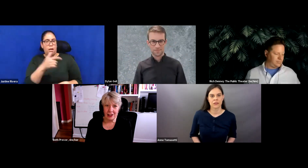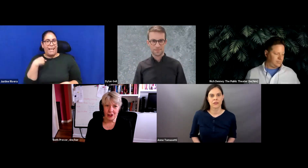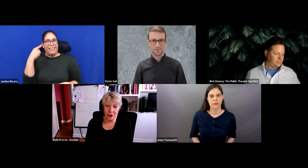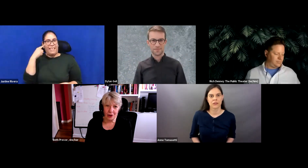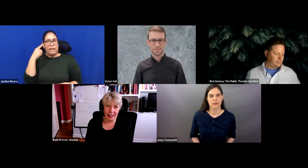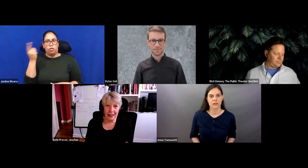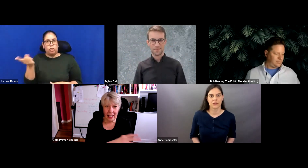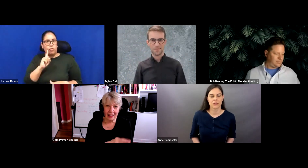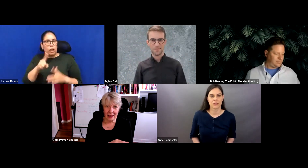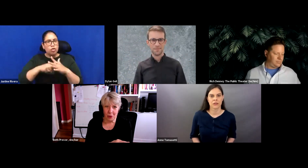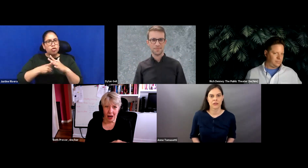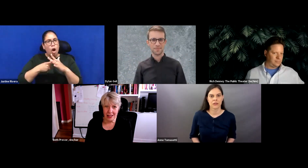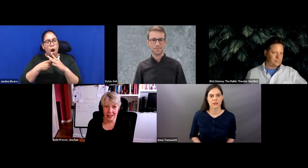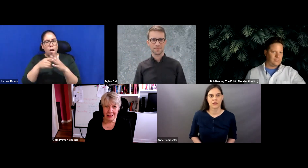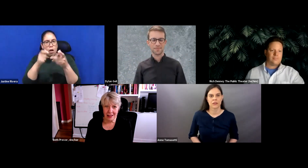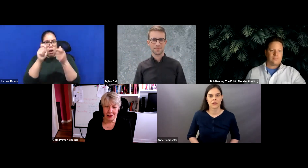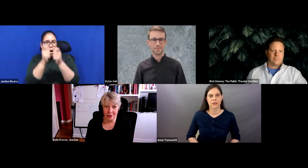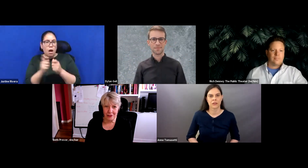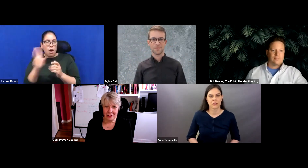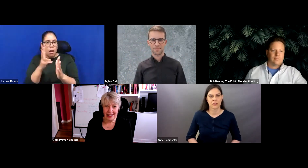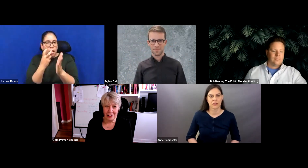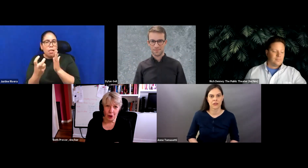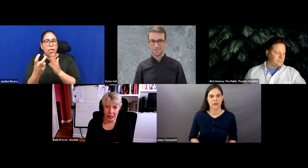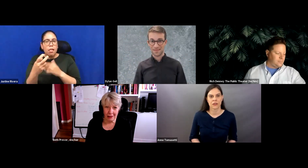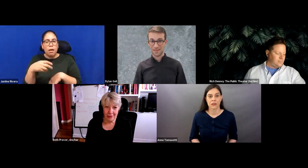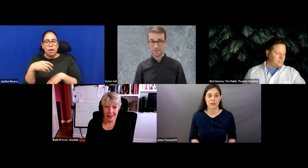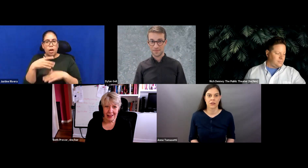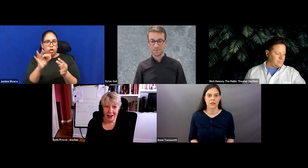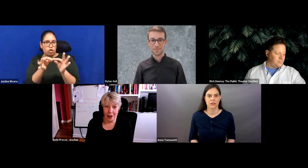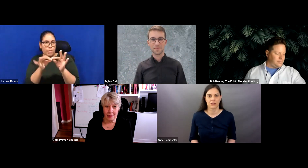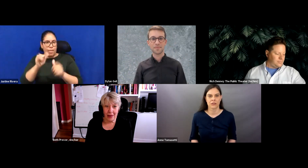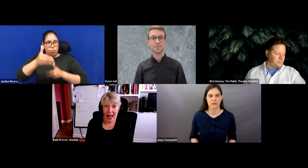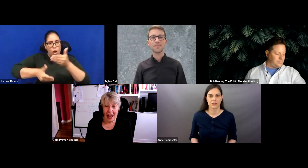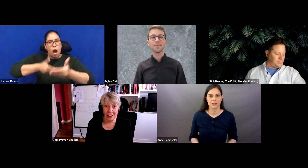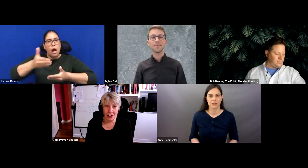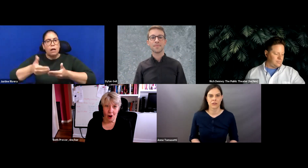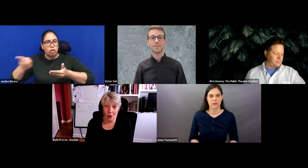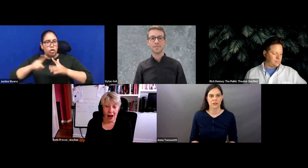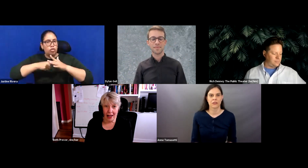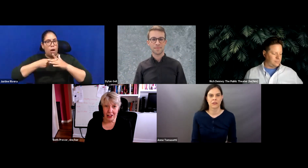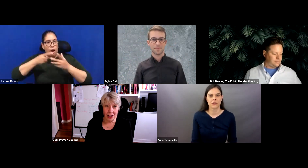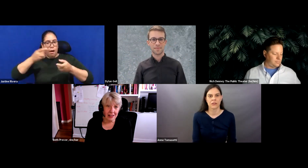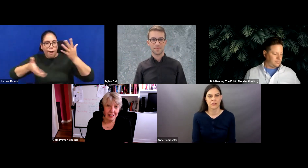into, like, the editing process of interpreting. And so I just,